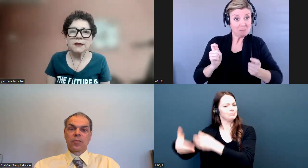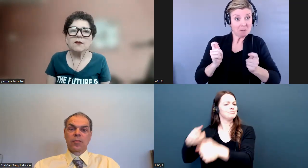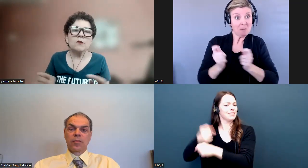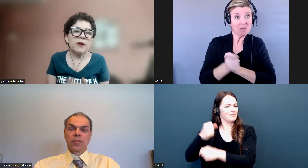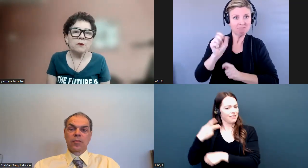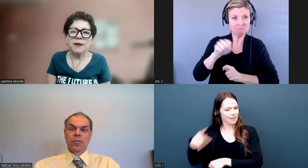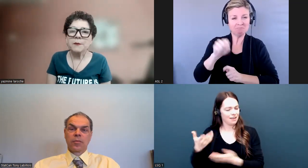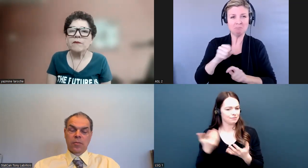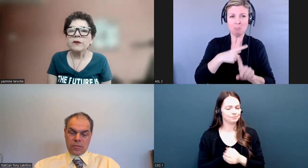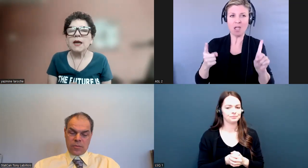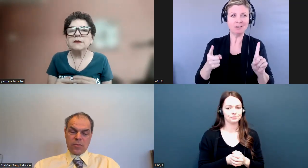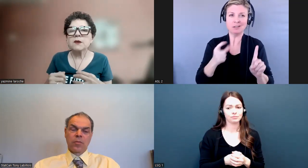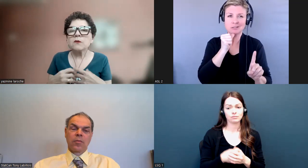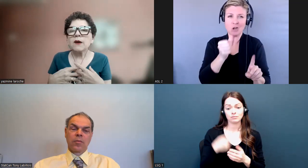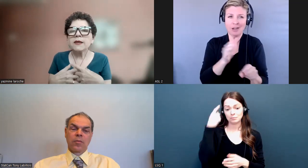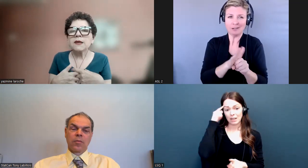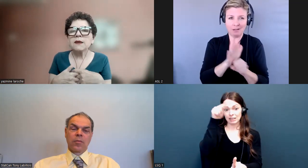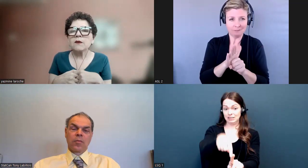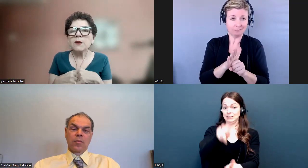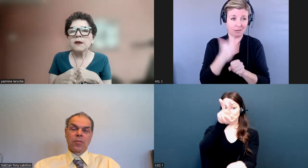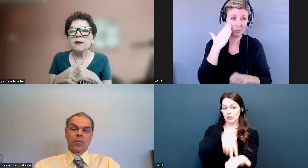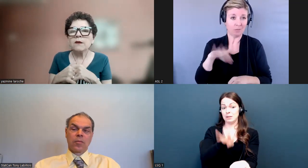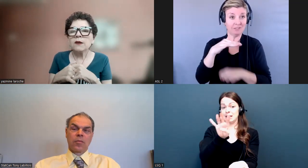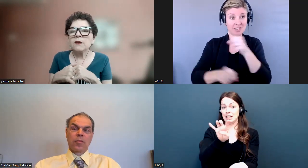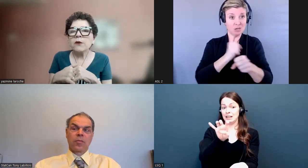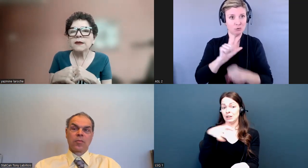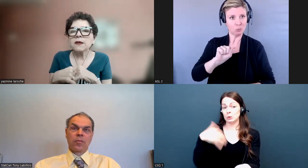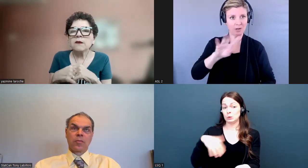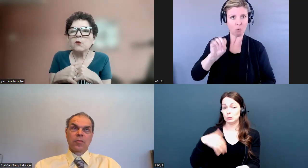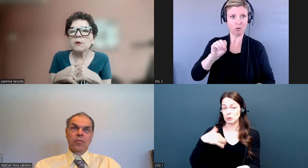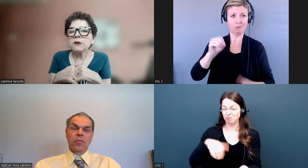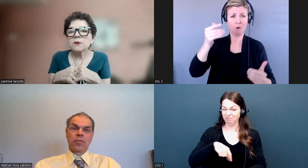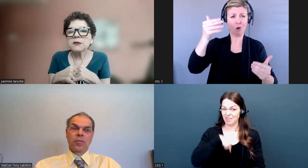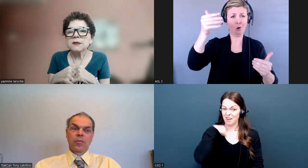long way away and so I think we it you're asking you know what what do we still need